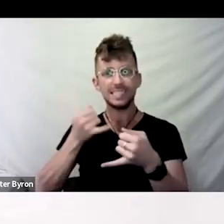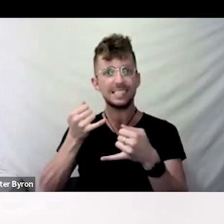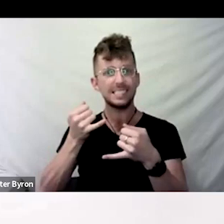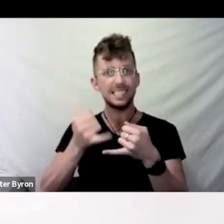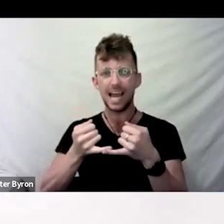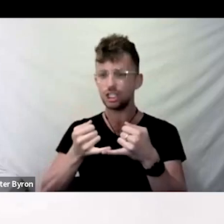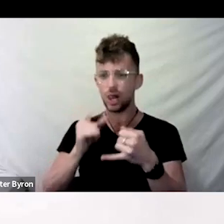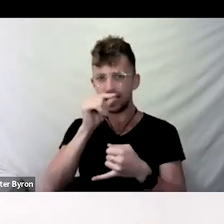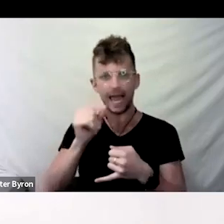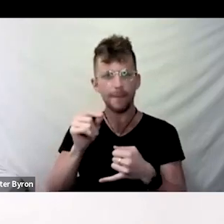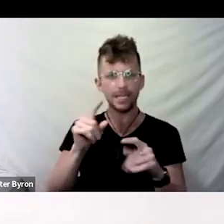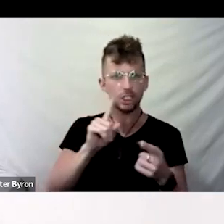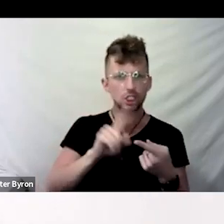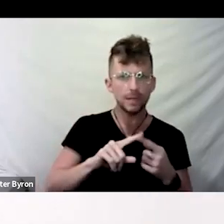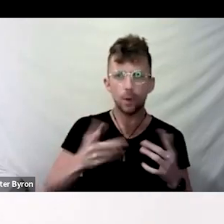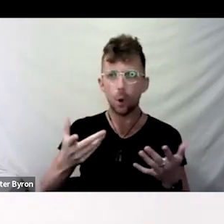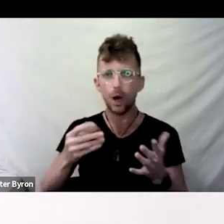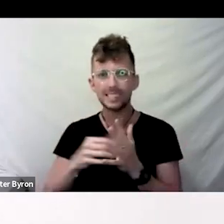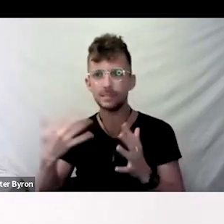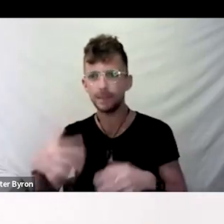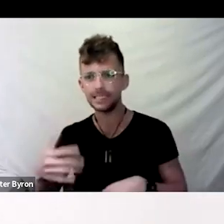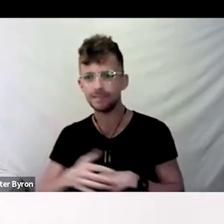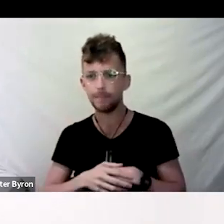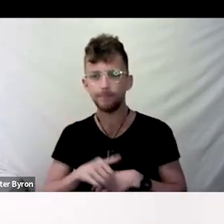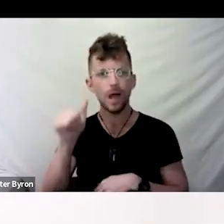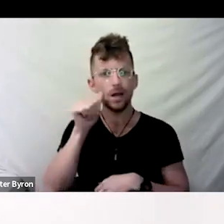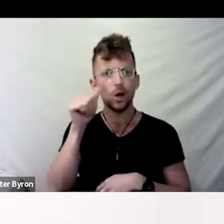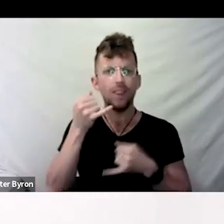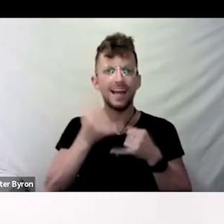and that this is an area where people have often been concerned